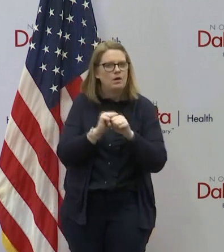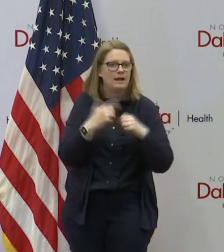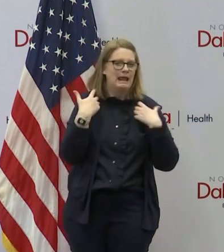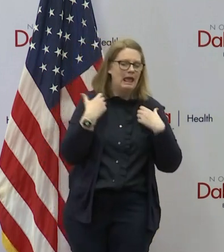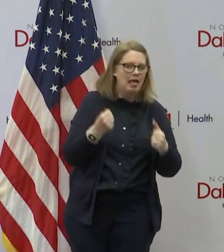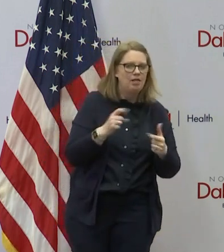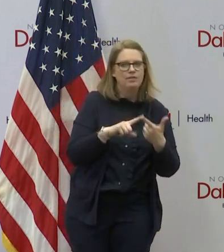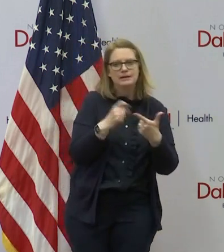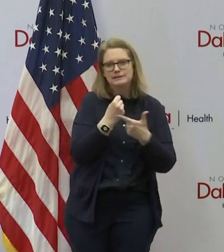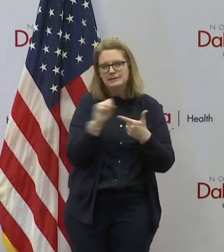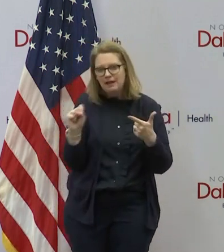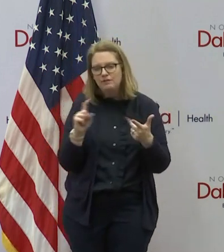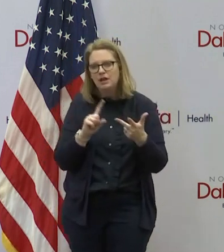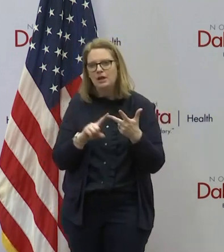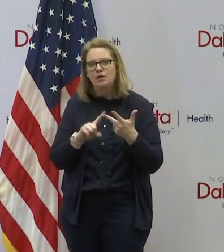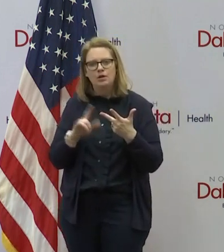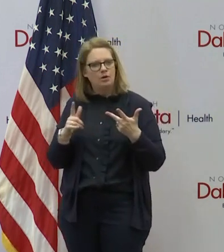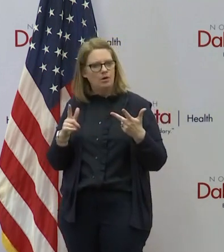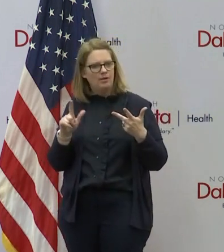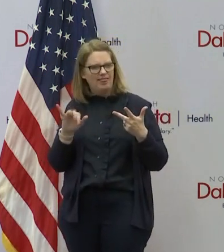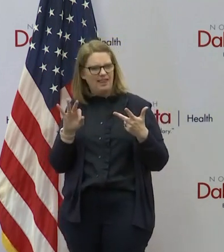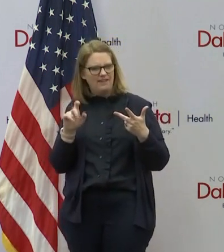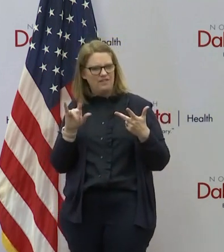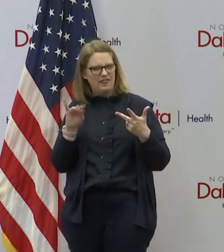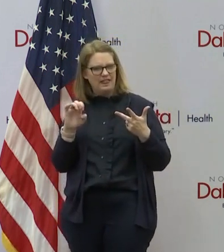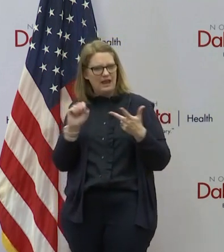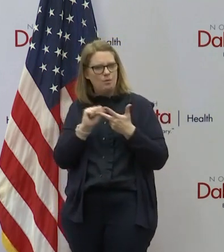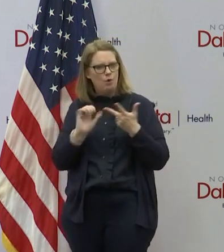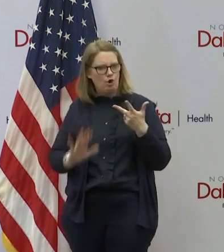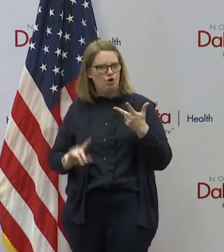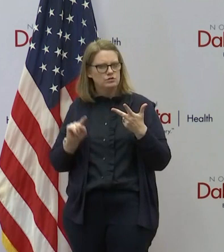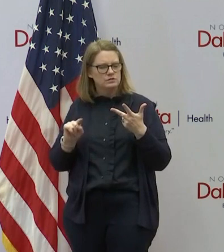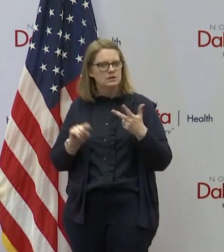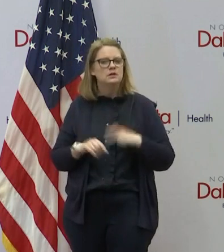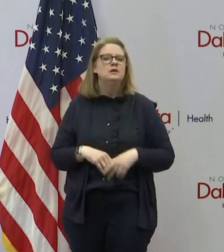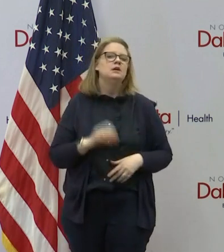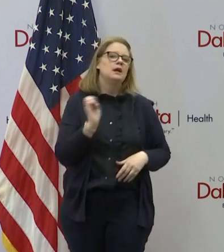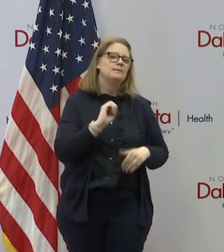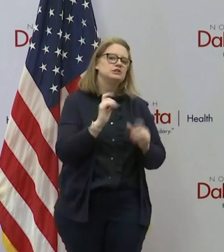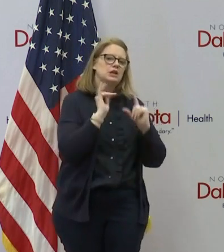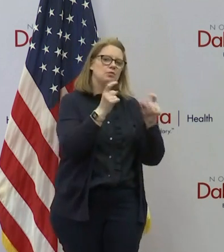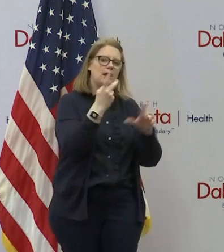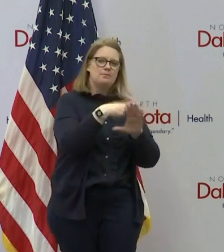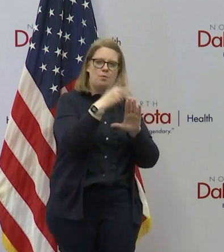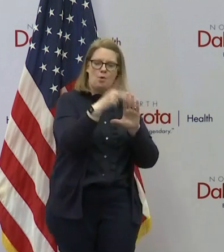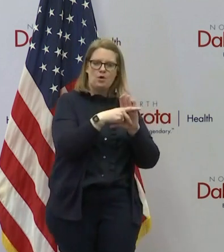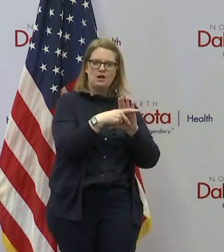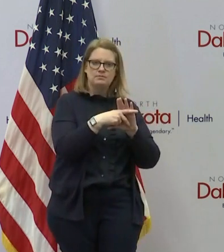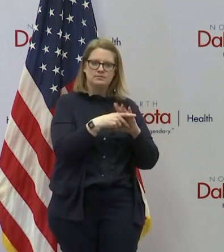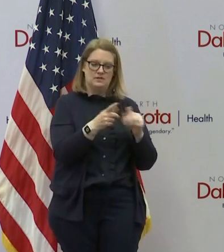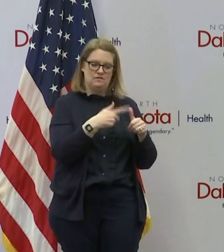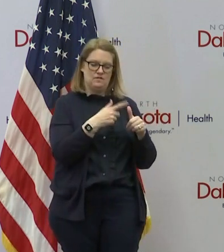CHILDREN HAVE ATTENDED CHILD CARE AND 70 TO 75% HAVE BEEN